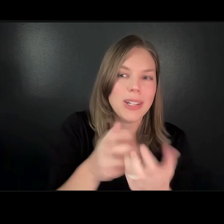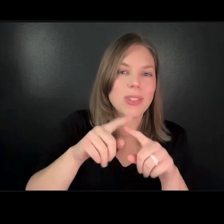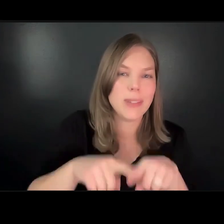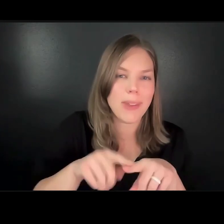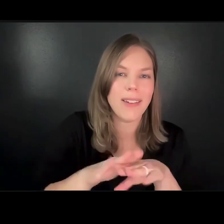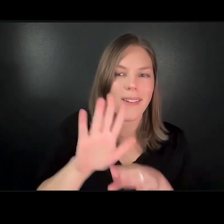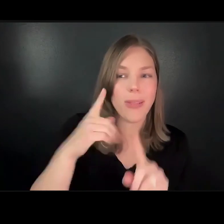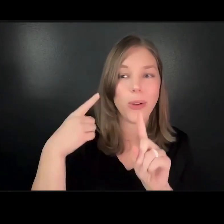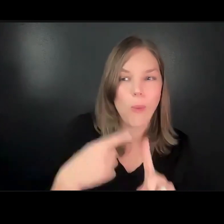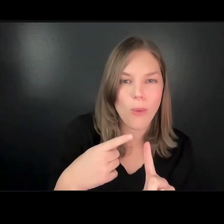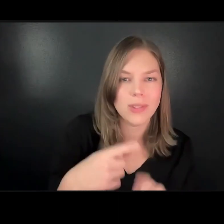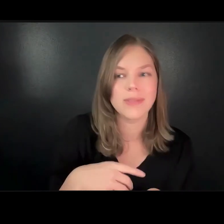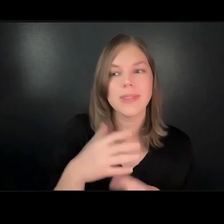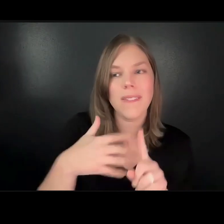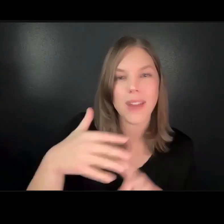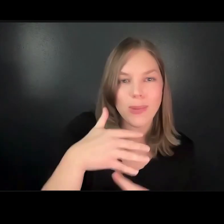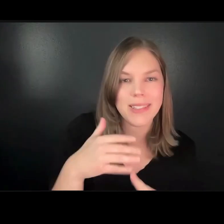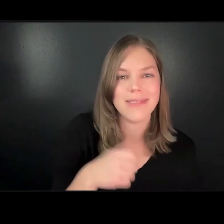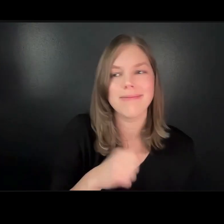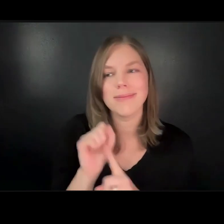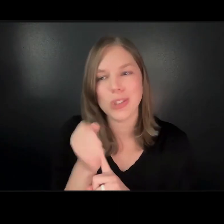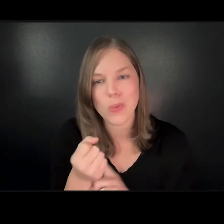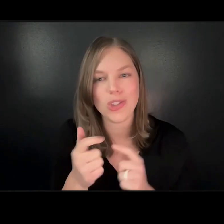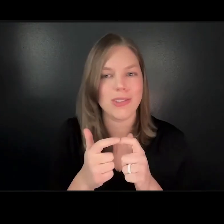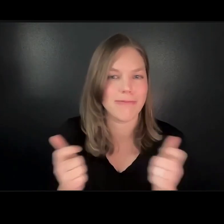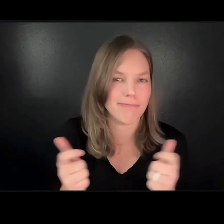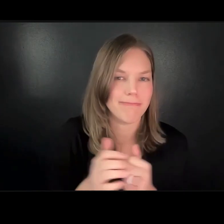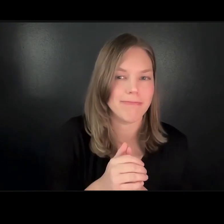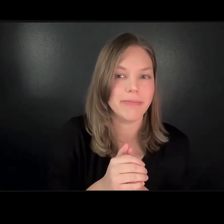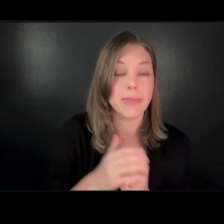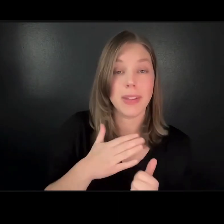depending on their goals, the environment, the situation, etcetera.